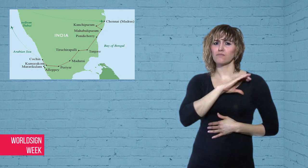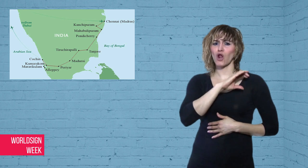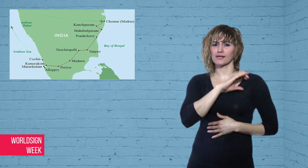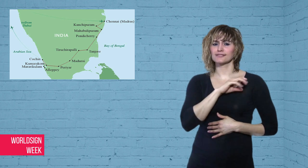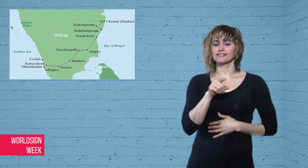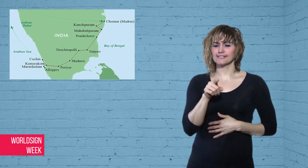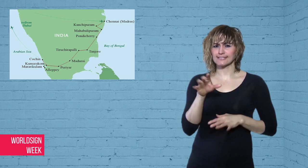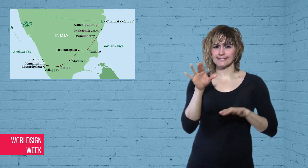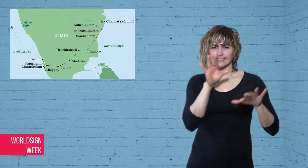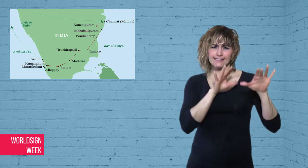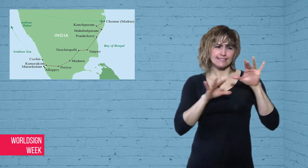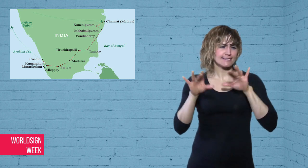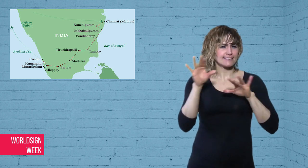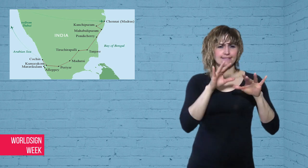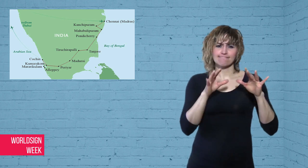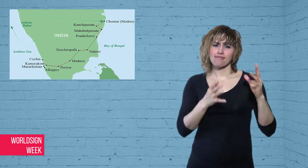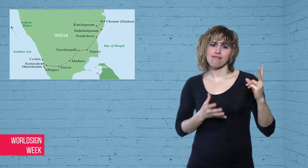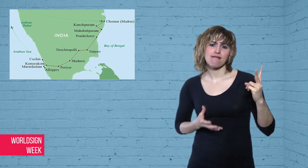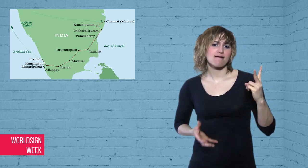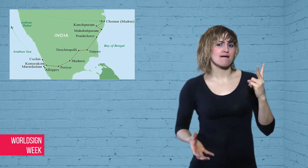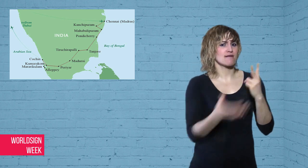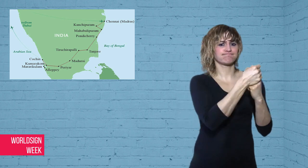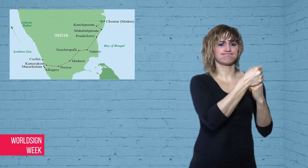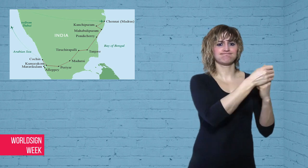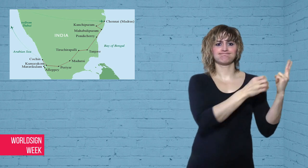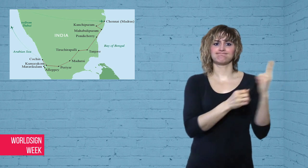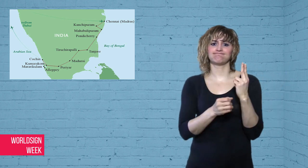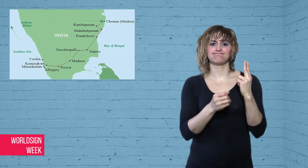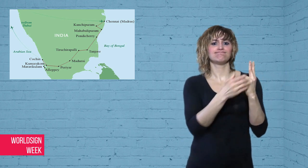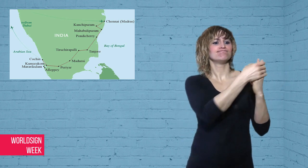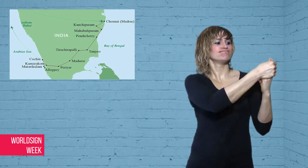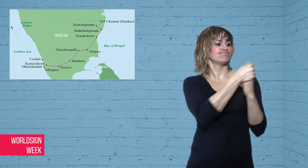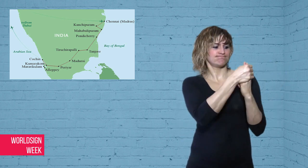custody and that they are